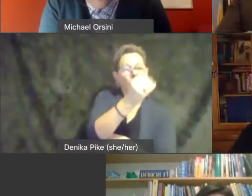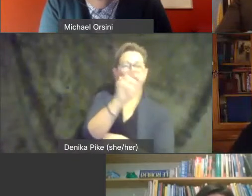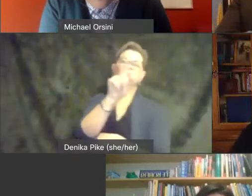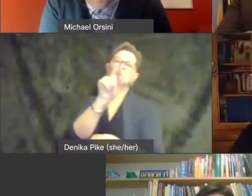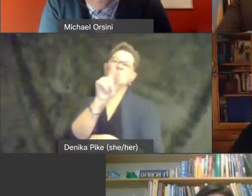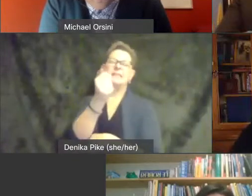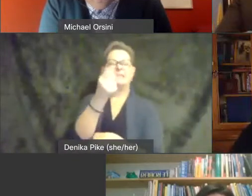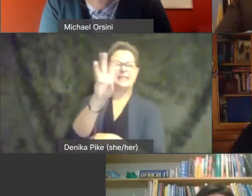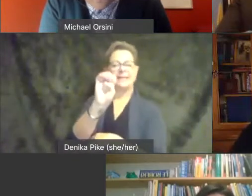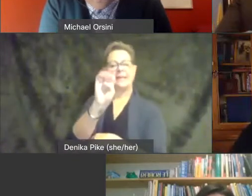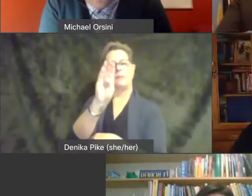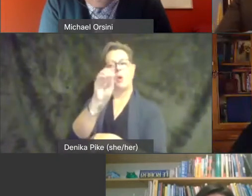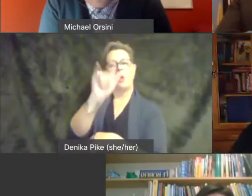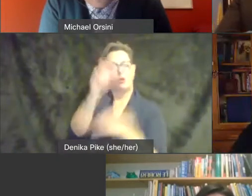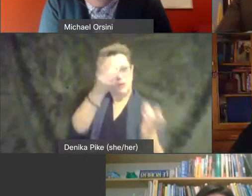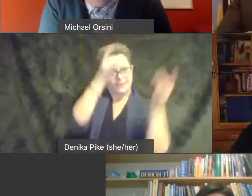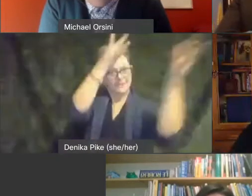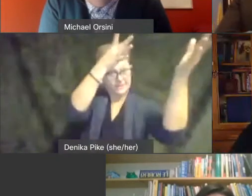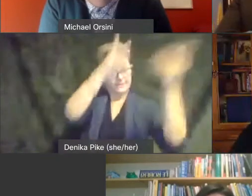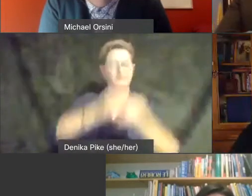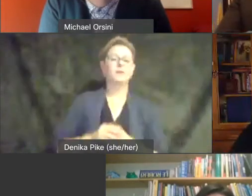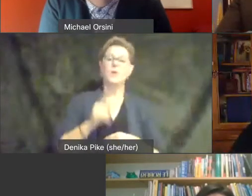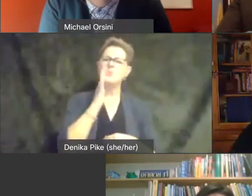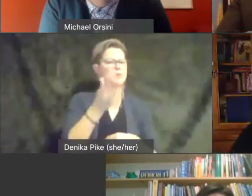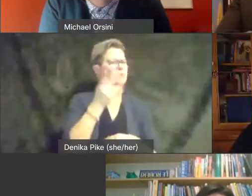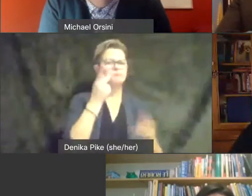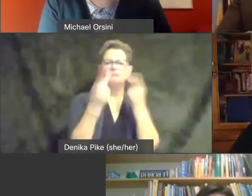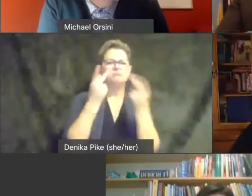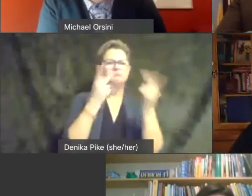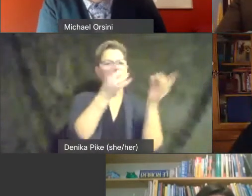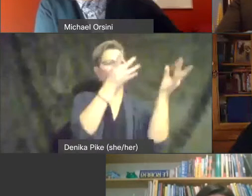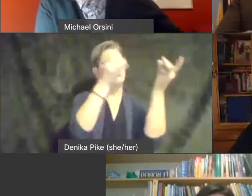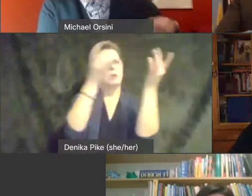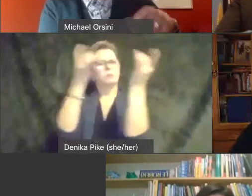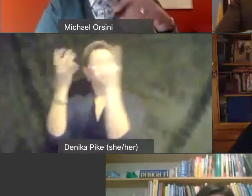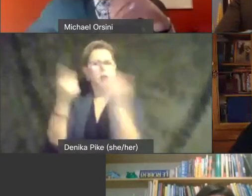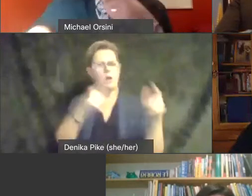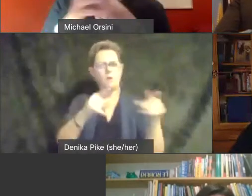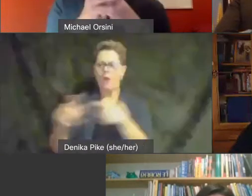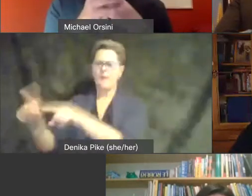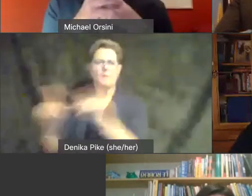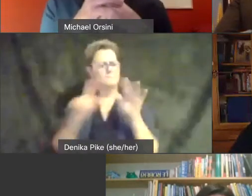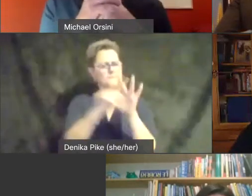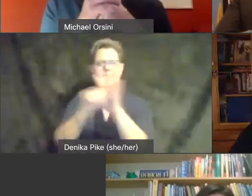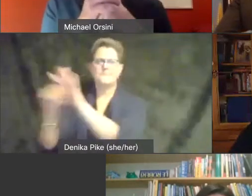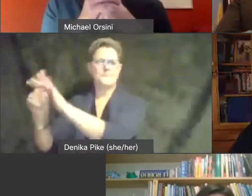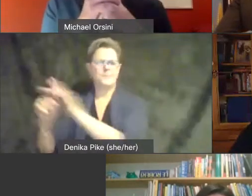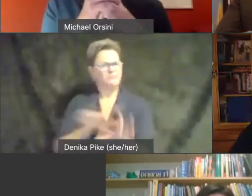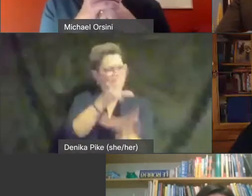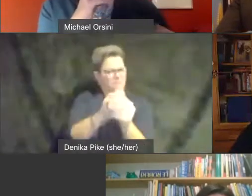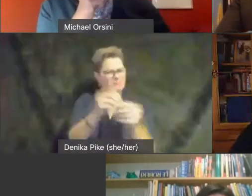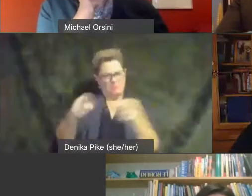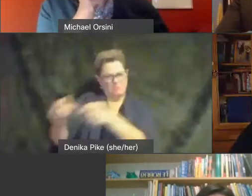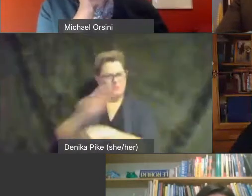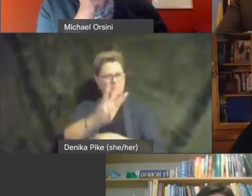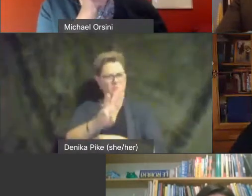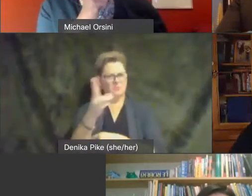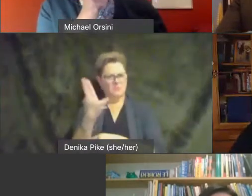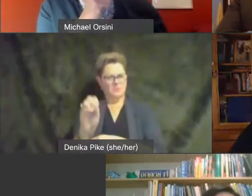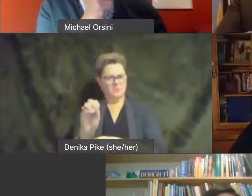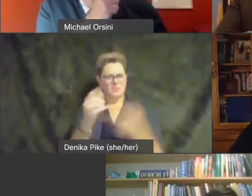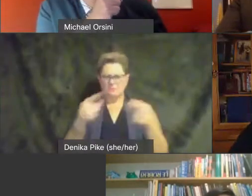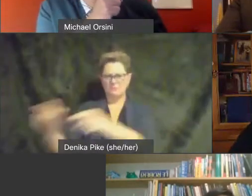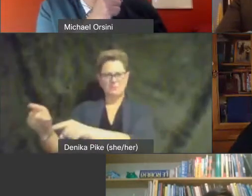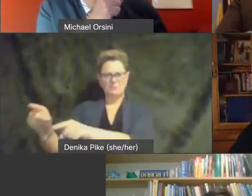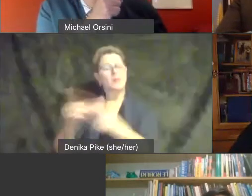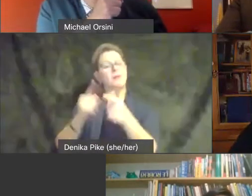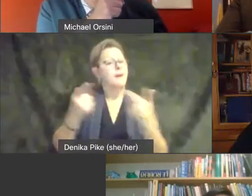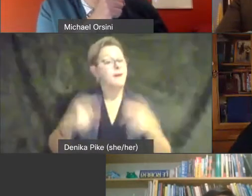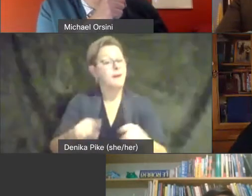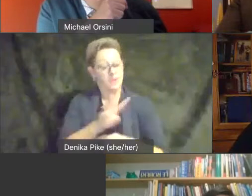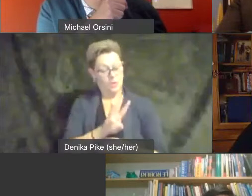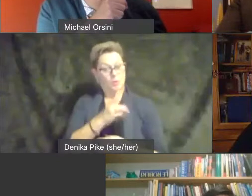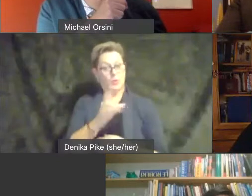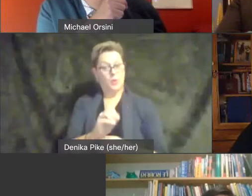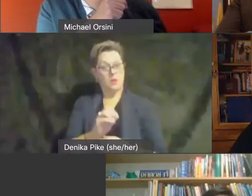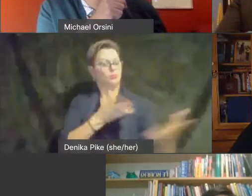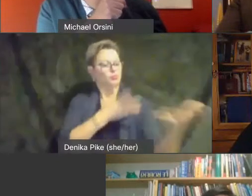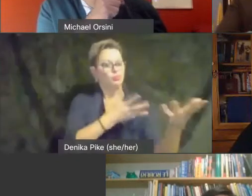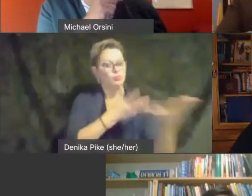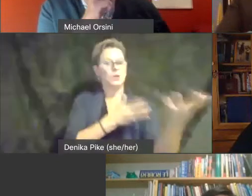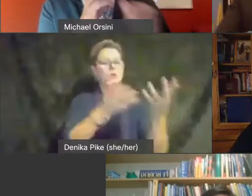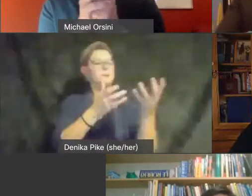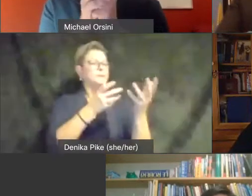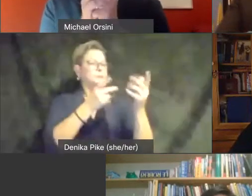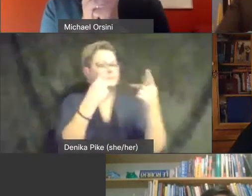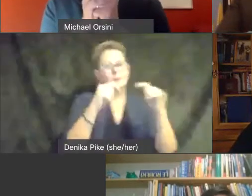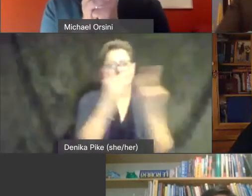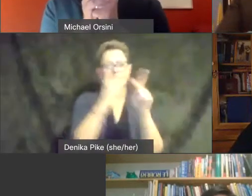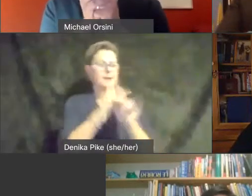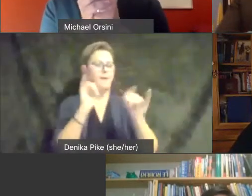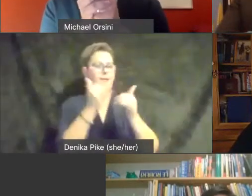So, you're going to see multiple outbreaks or health concerns happening throughout the year. This happens all the time within the, the key is for the W8 show to them work with states, to really assess the severity of this issue, or whether it will go beyond the border.